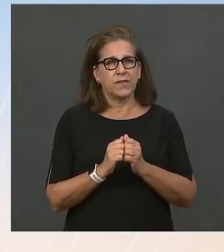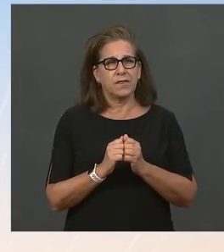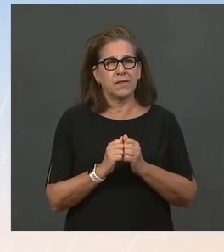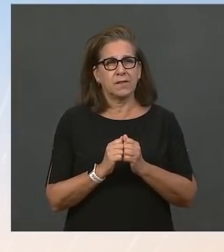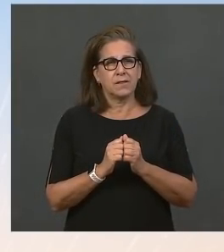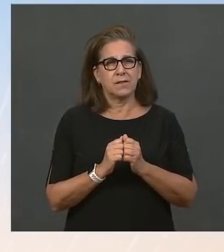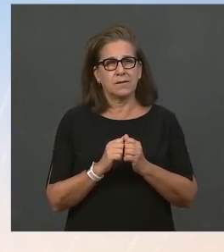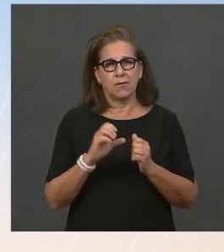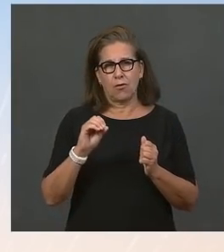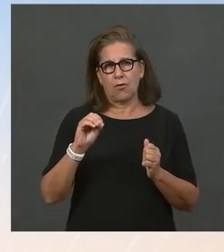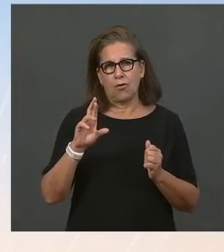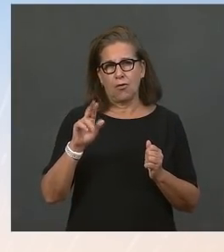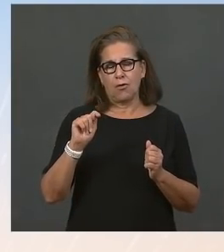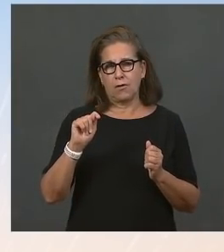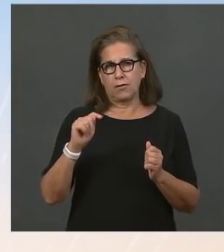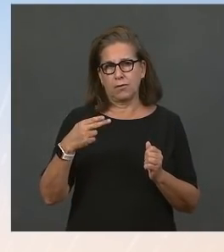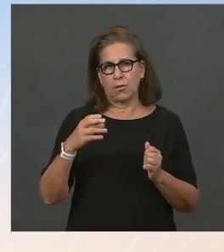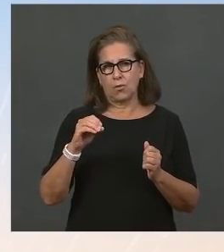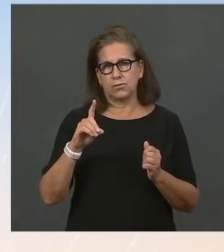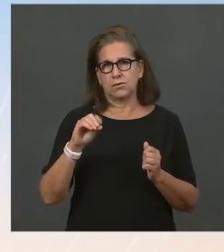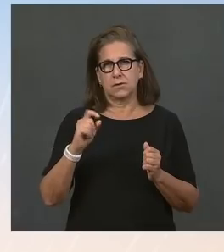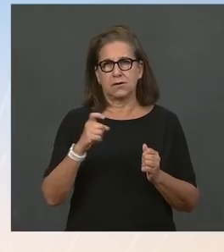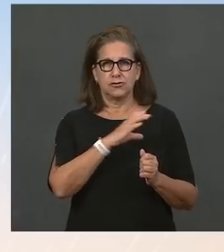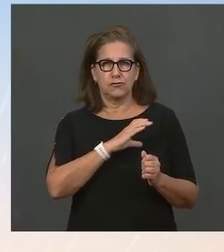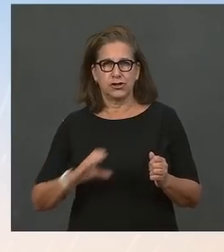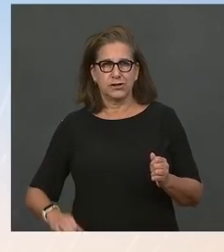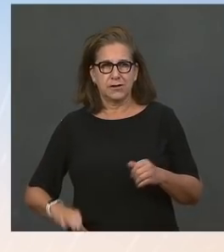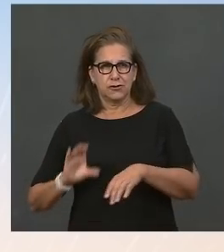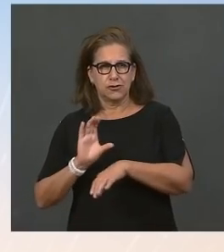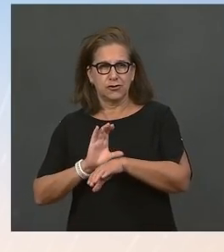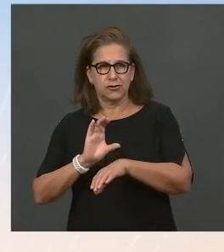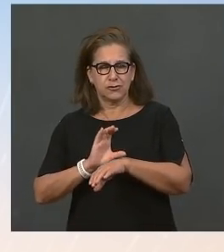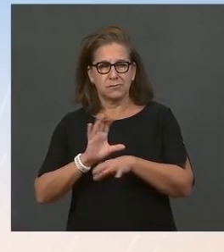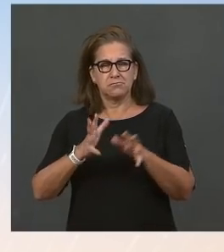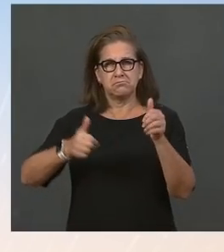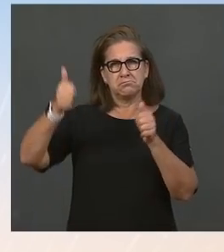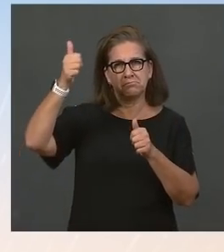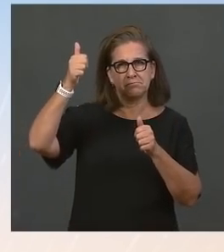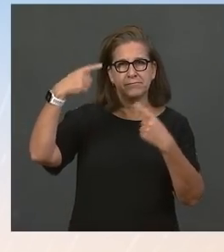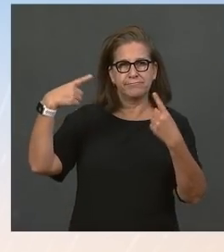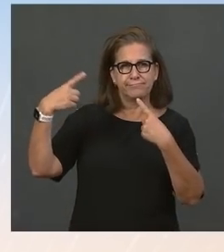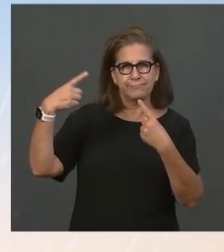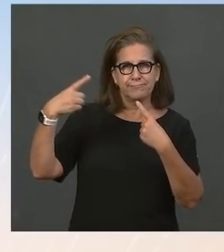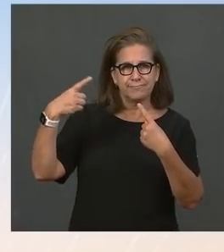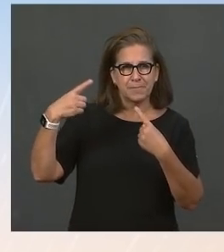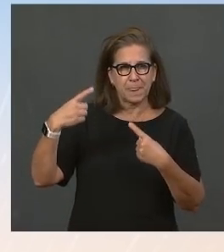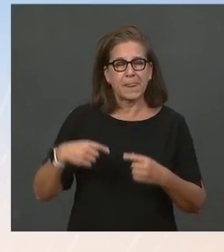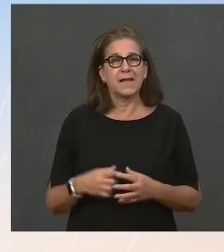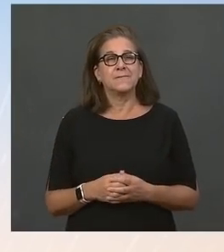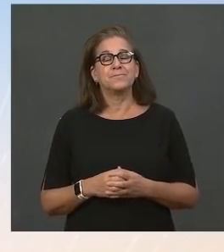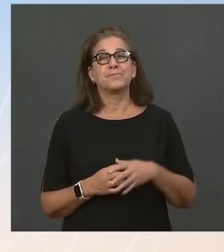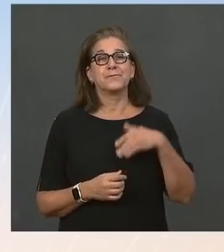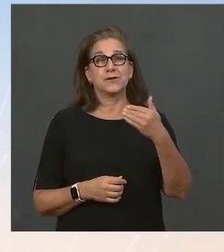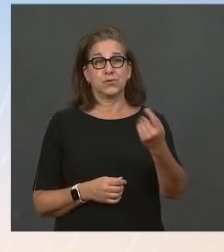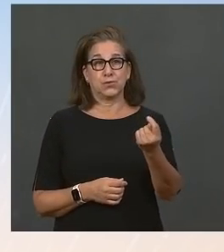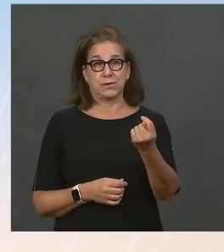I was about to use -- lose my "Greek-American card" there for a second, but I think I sailed through. On Tuesday, the President will campaign with former Governor Terry McAuliffe